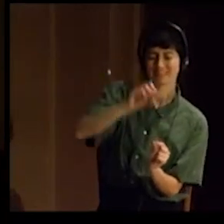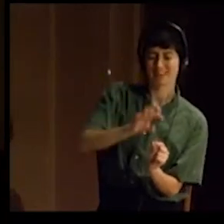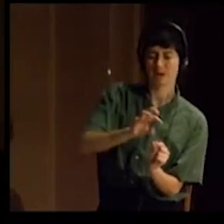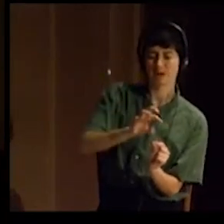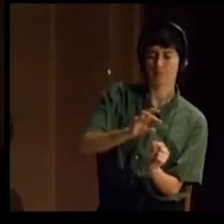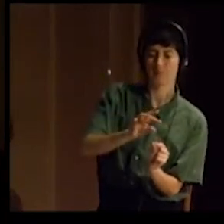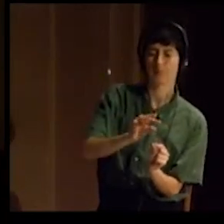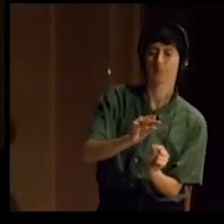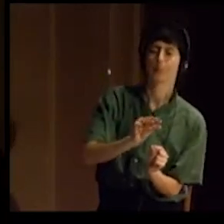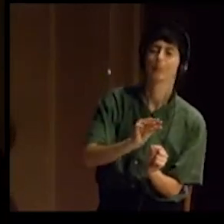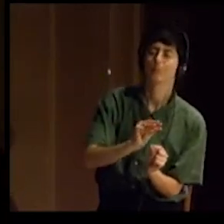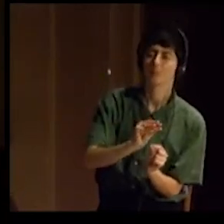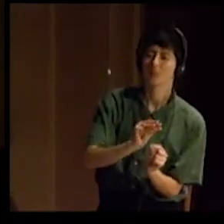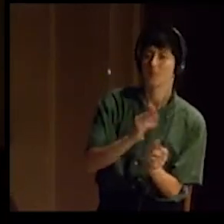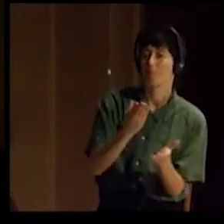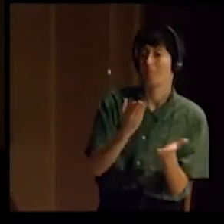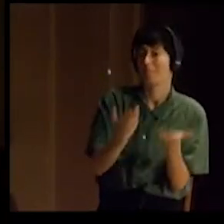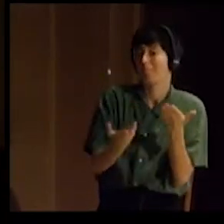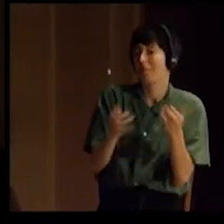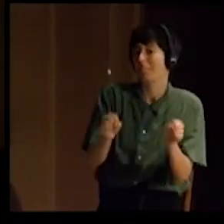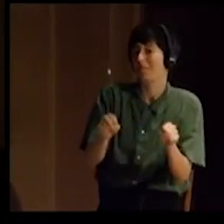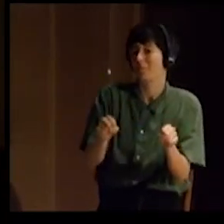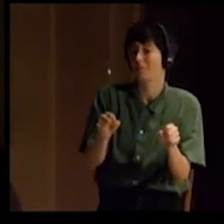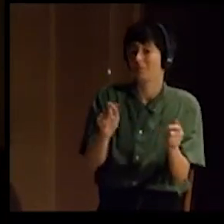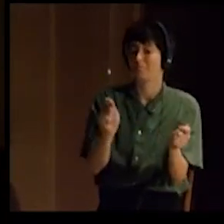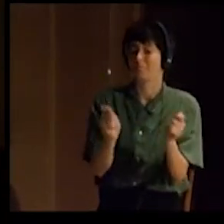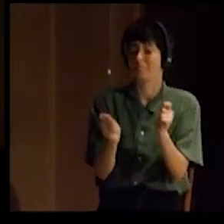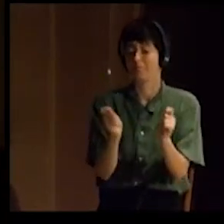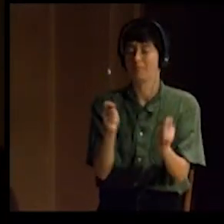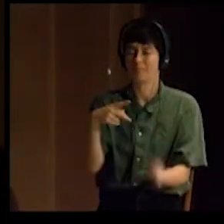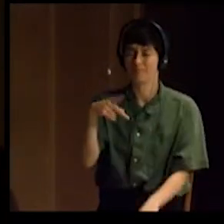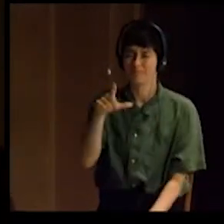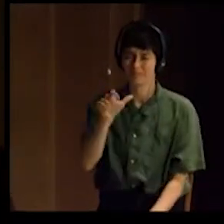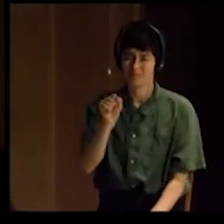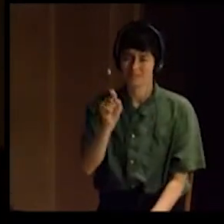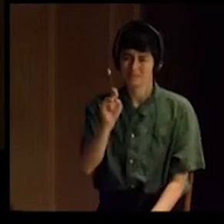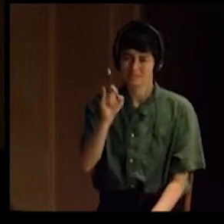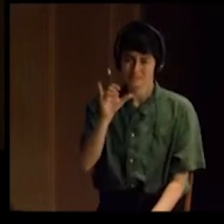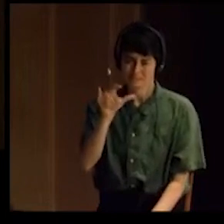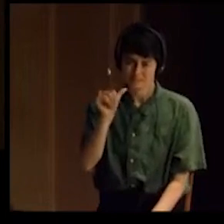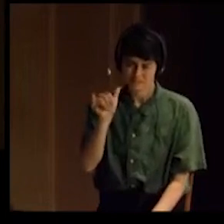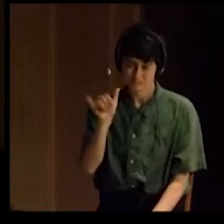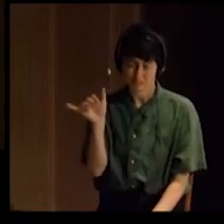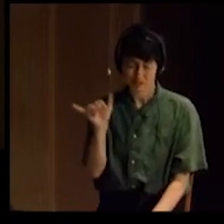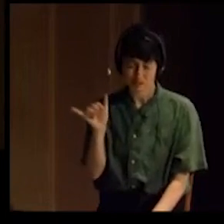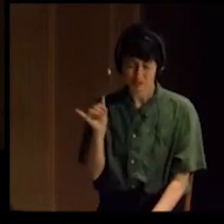plumage is also driven by stuff like body condition and a whole lot of other hormonal cues.